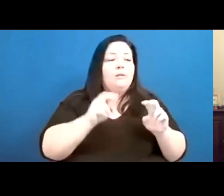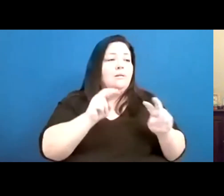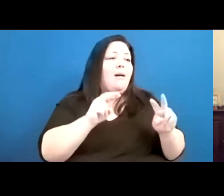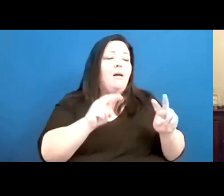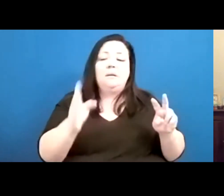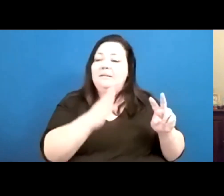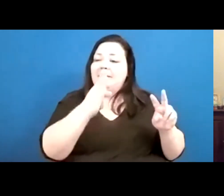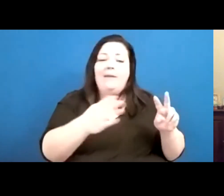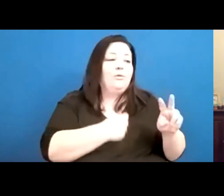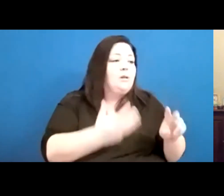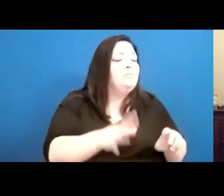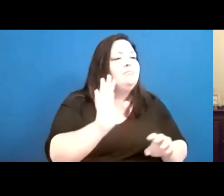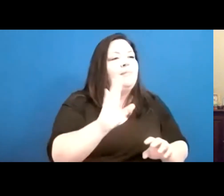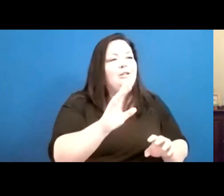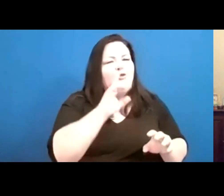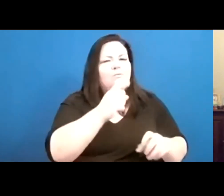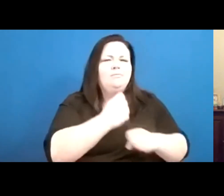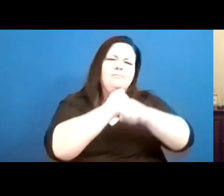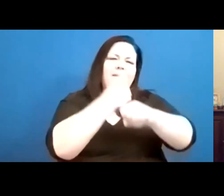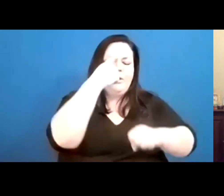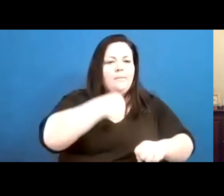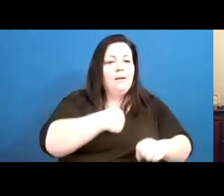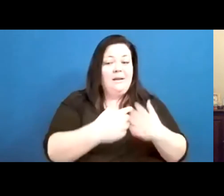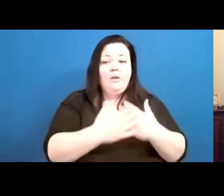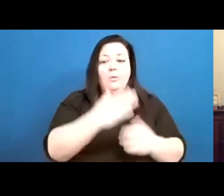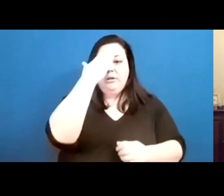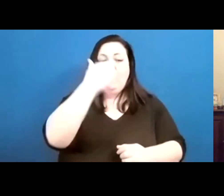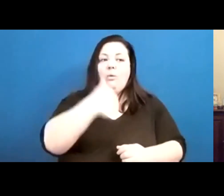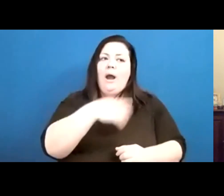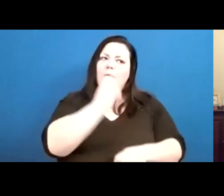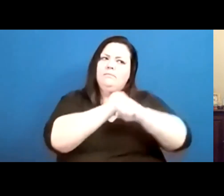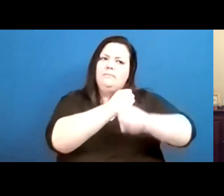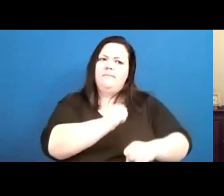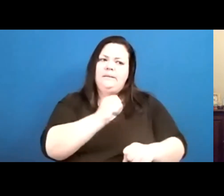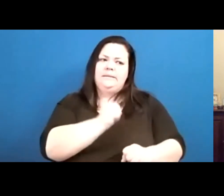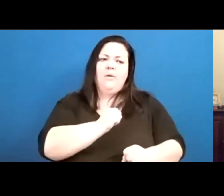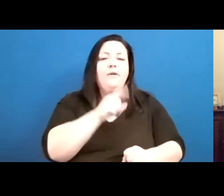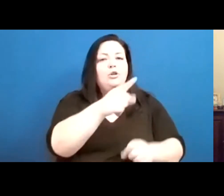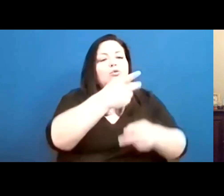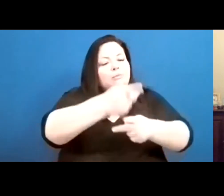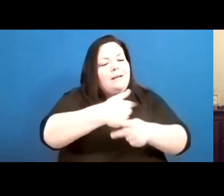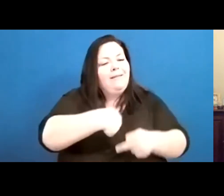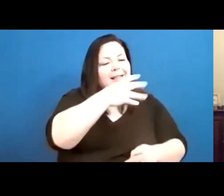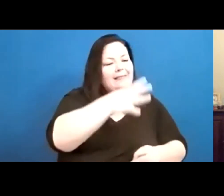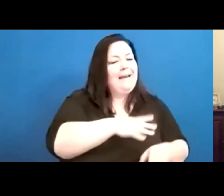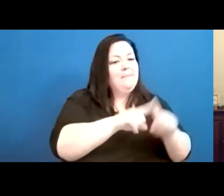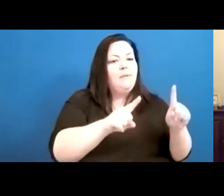You fight for me even though we know I will defend myself. You treat me like a lady but leave bite marks on my thighs.